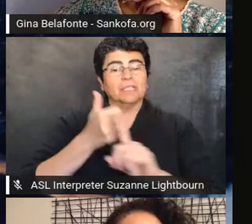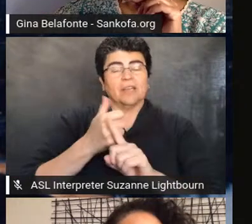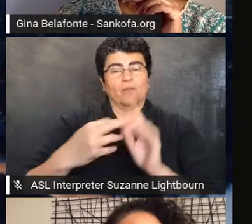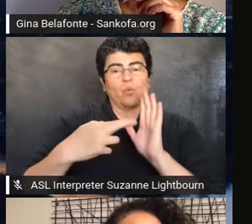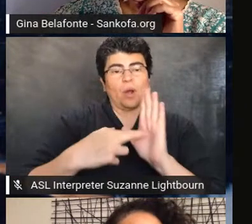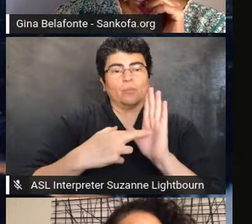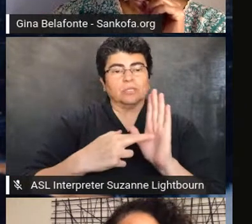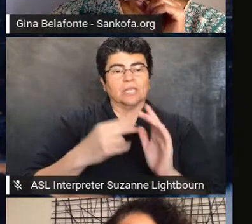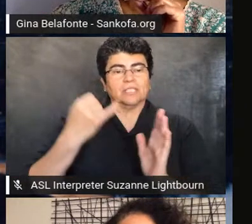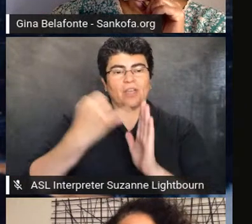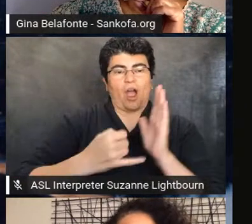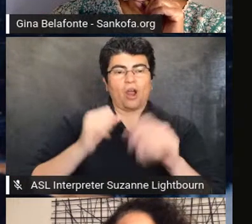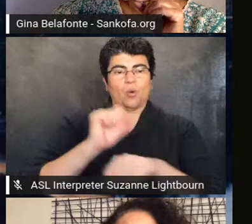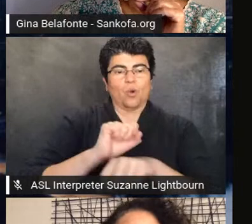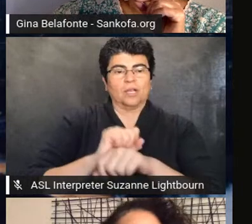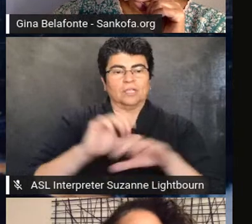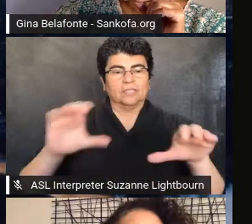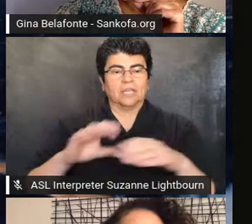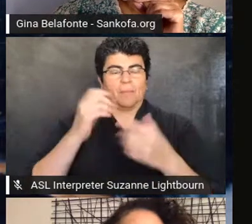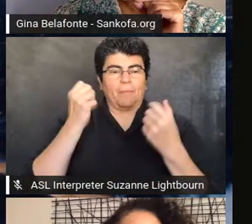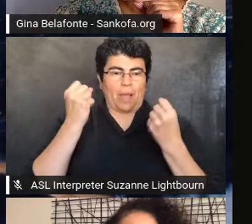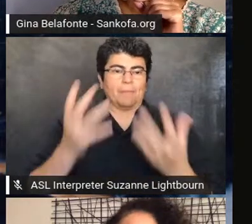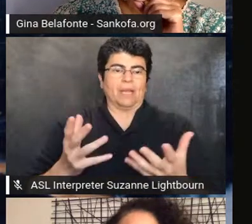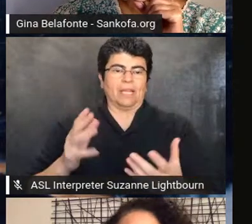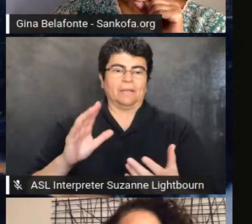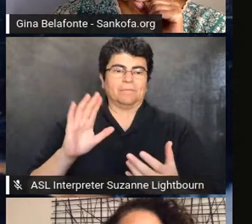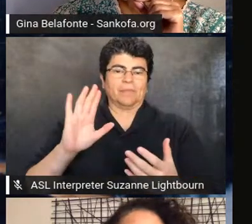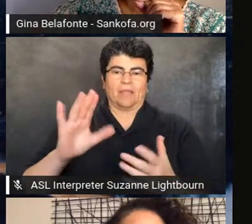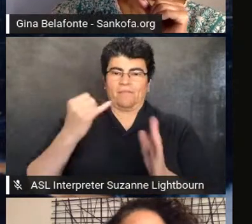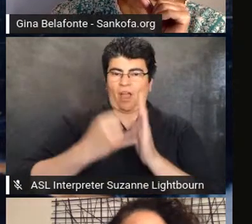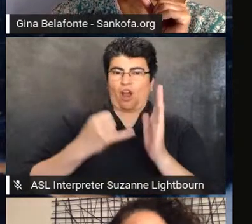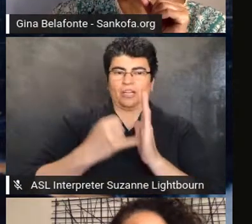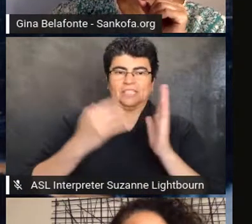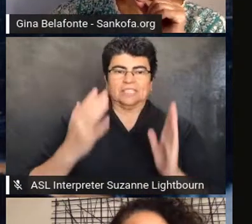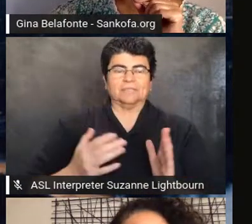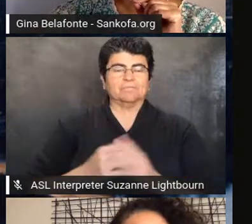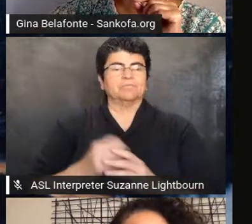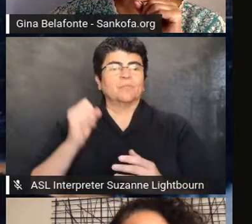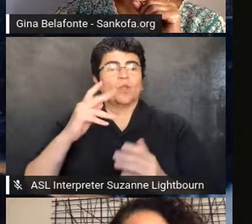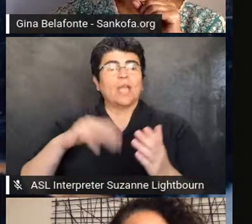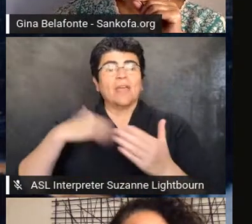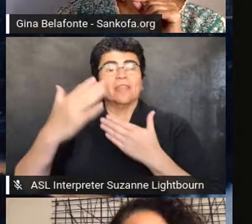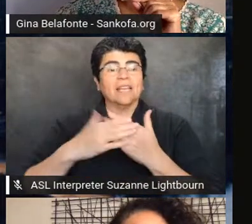that was done by many of these artists. Okay, let's go to the next slide.